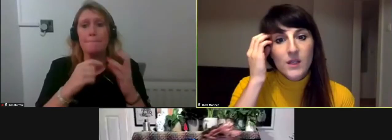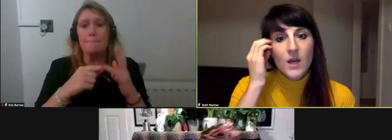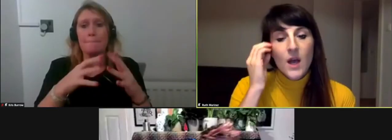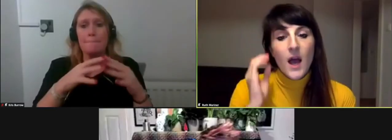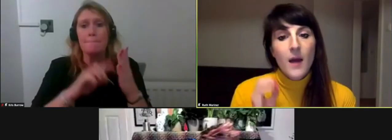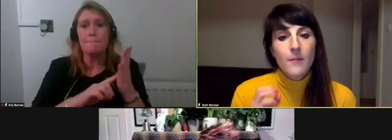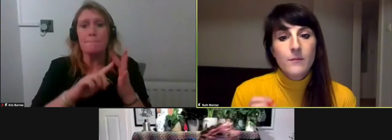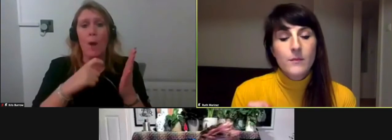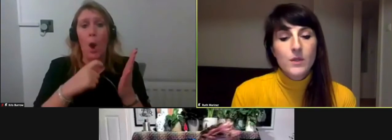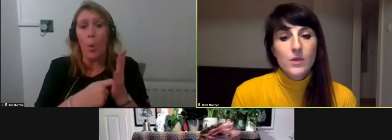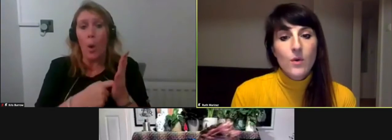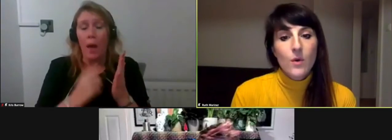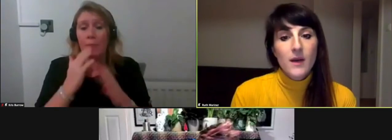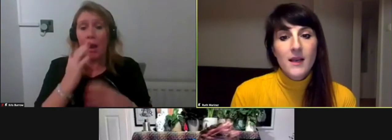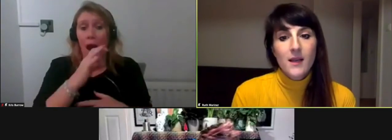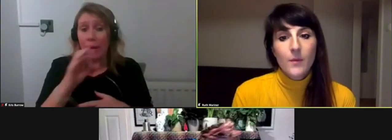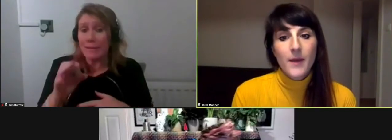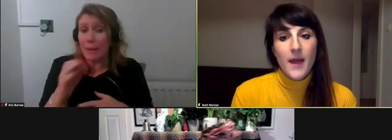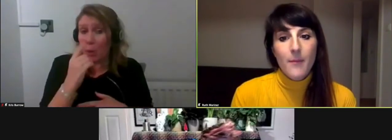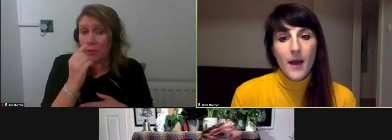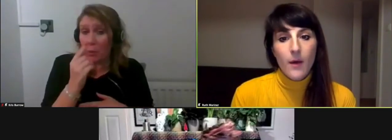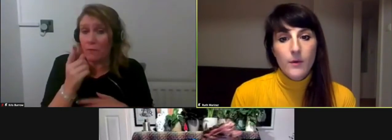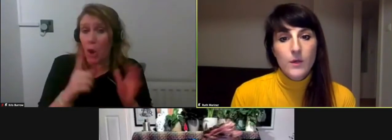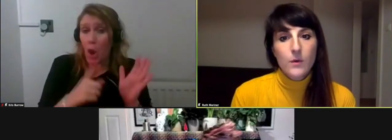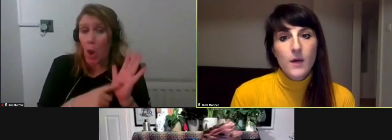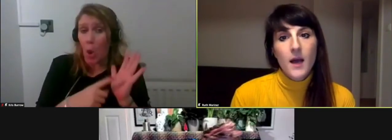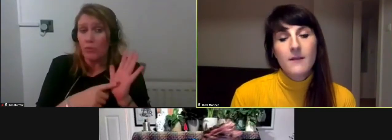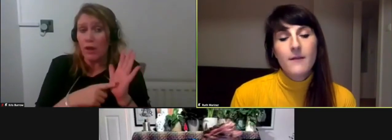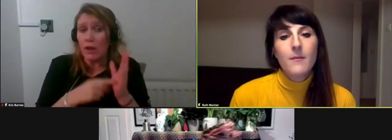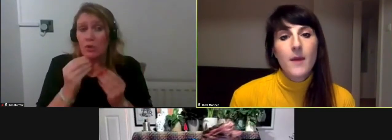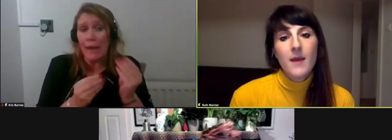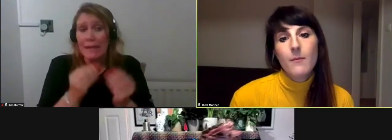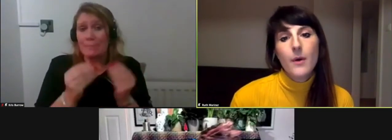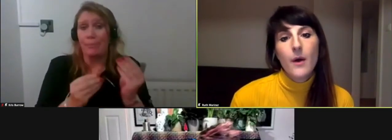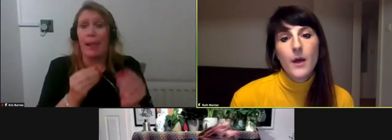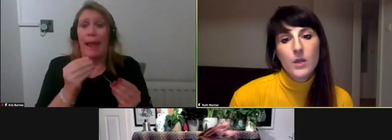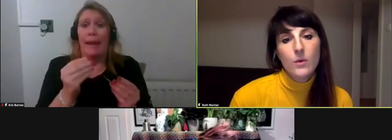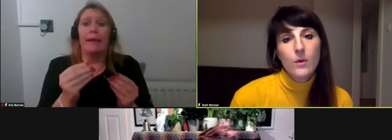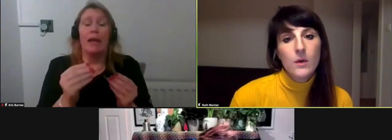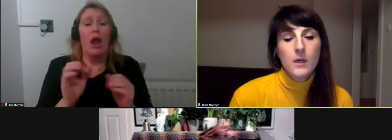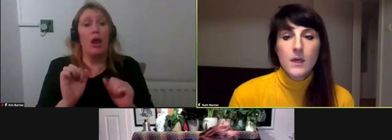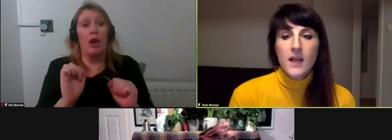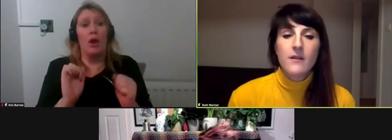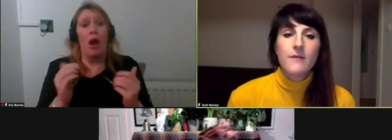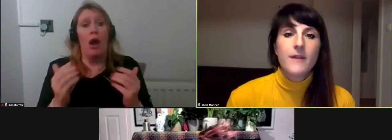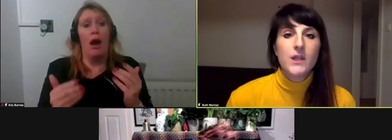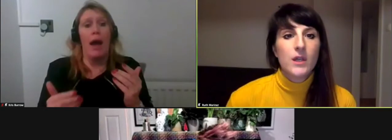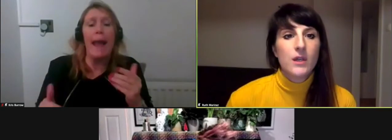whether you could talk a little bit about your kind of input and your kind of vision